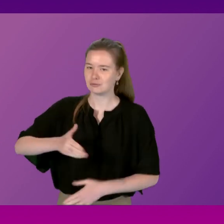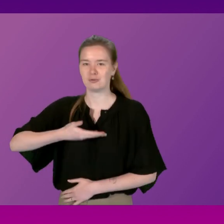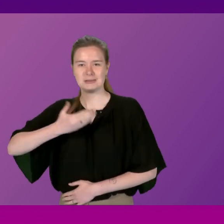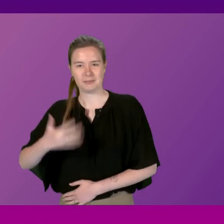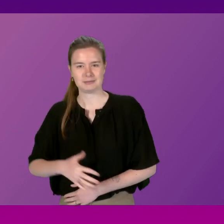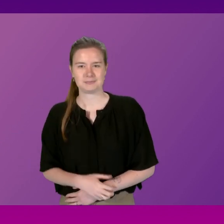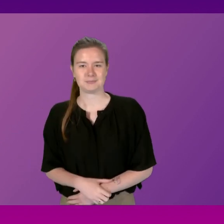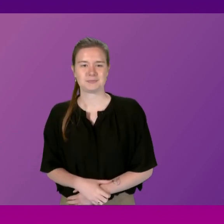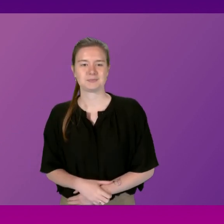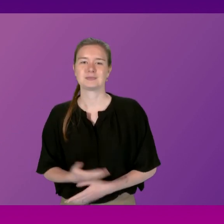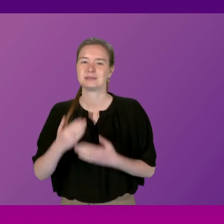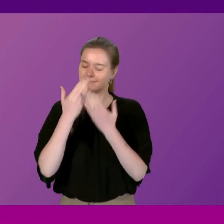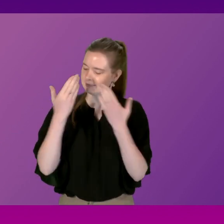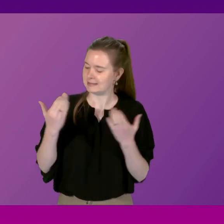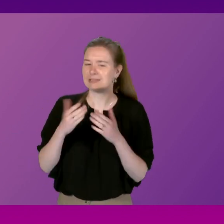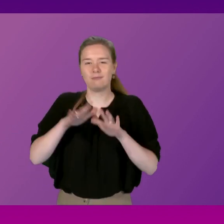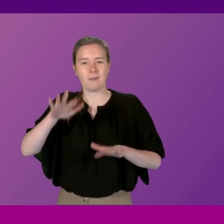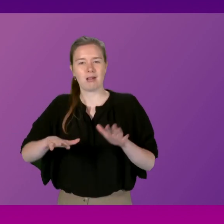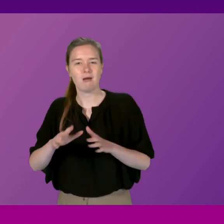“Dignity” is a familiar word to disabled people.